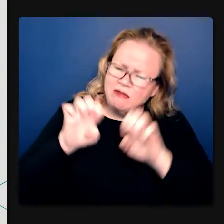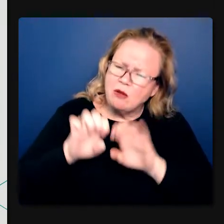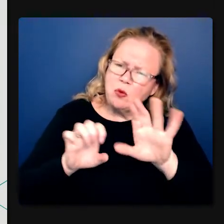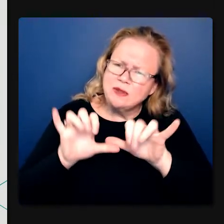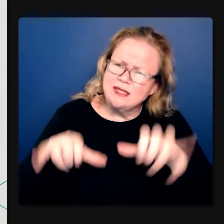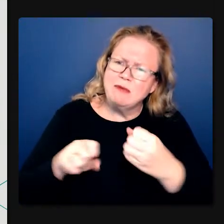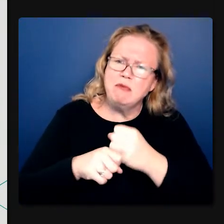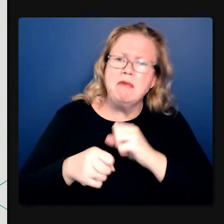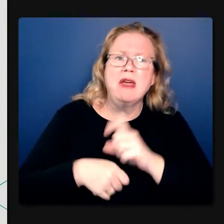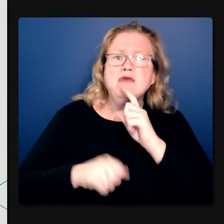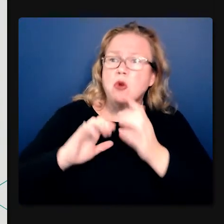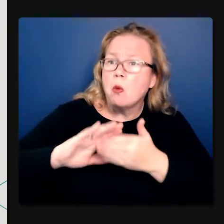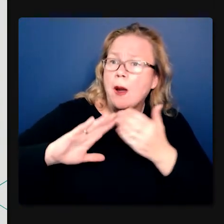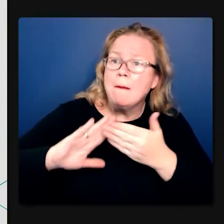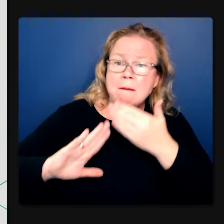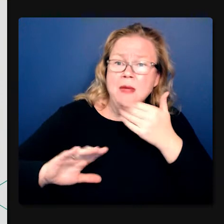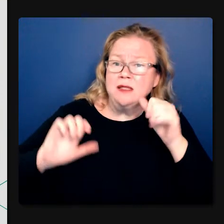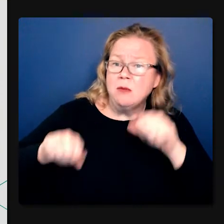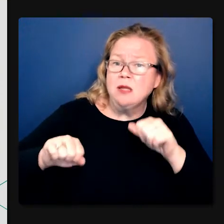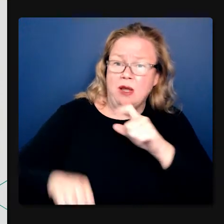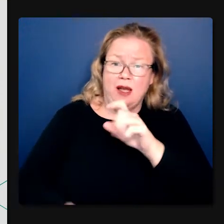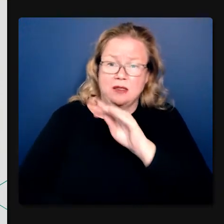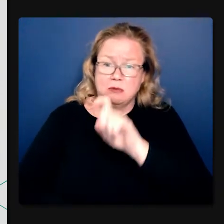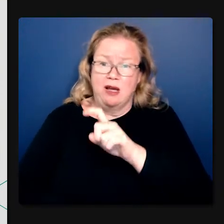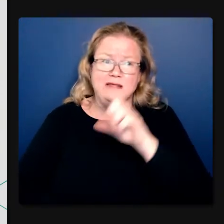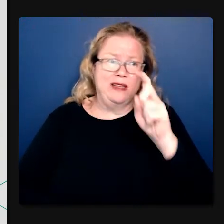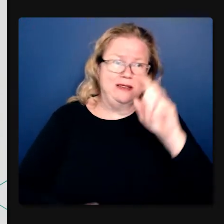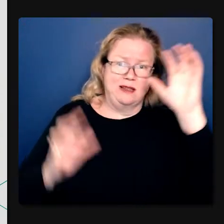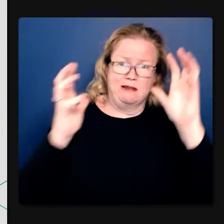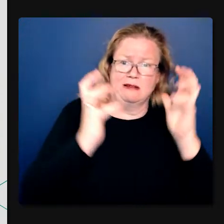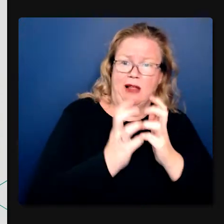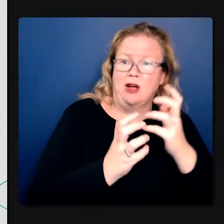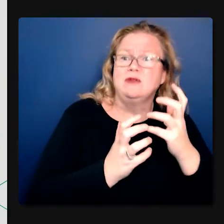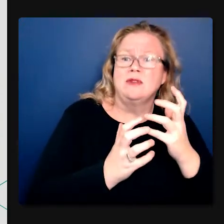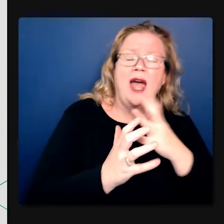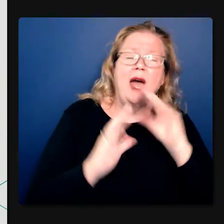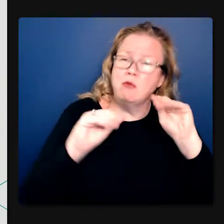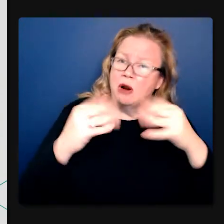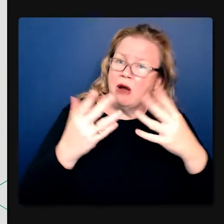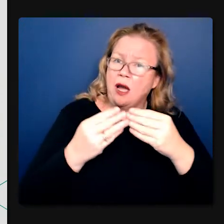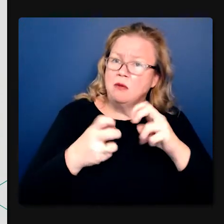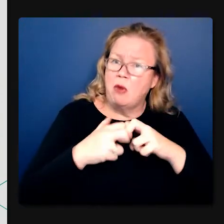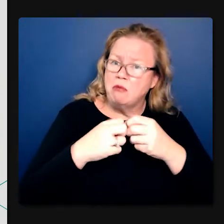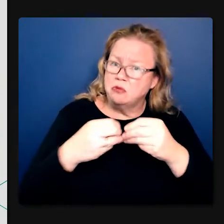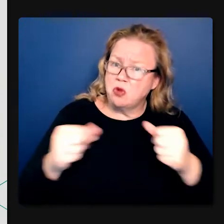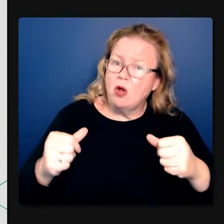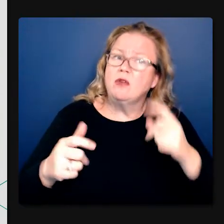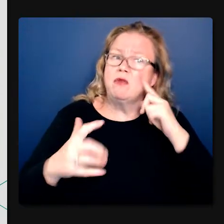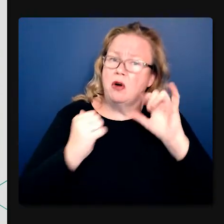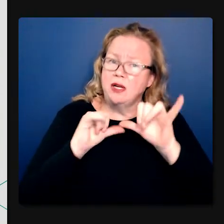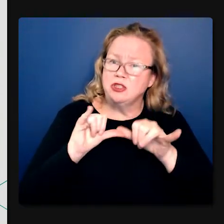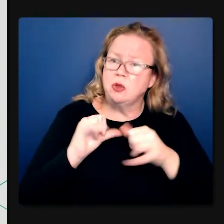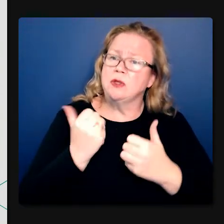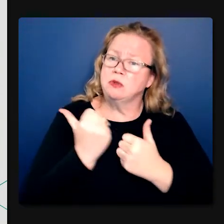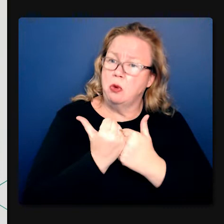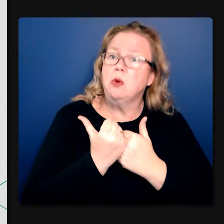to make sure it runs the best it can on both Xbox and xCloud, and provide potential solutions as well as engineering support.